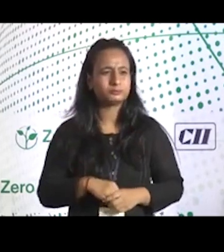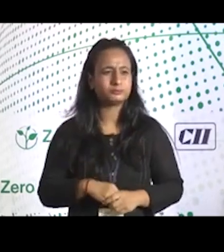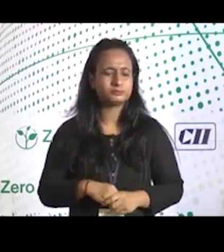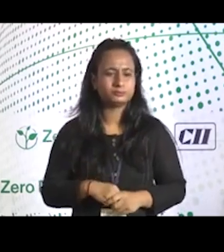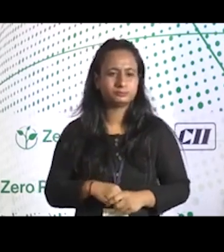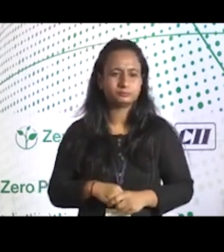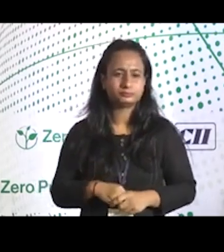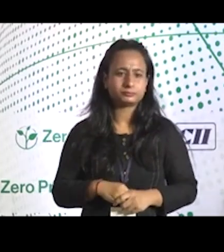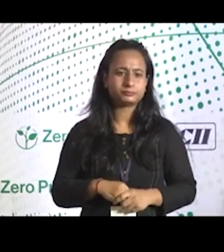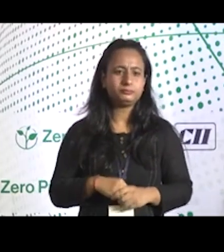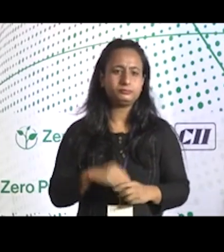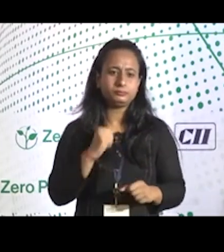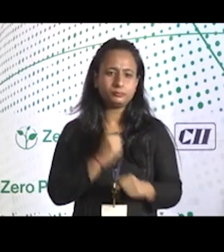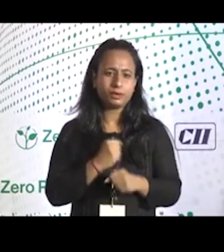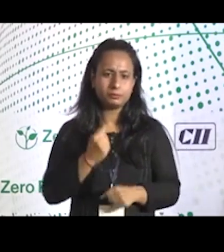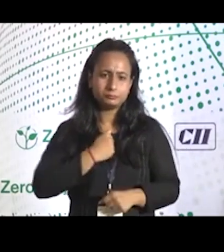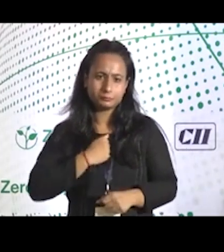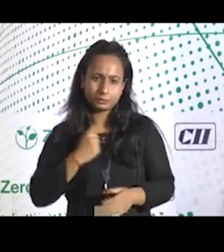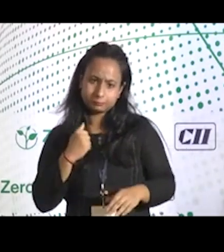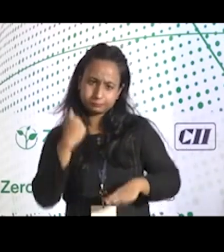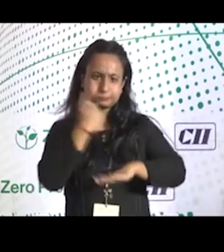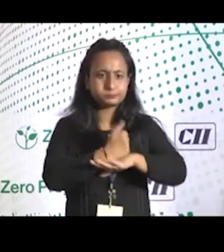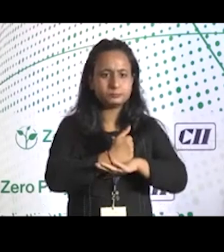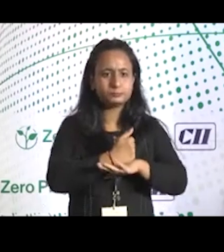And I think the first the instead we need to aspire to